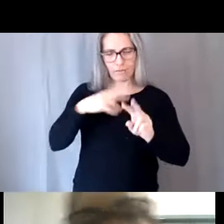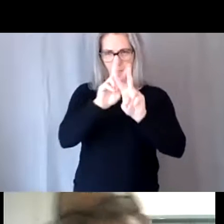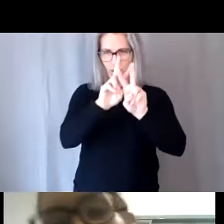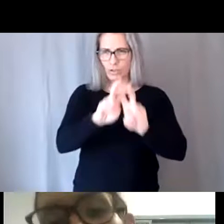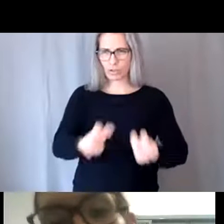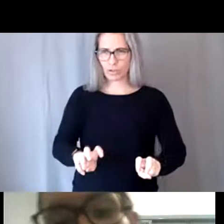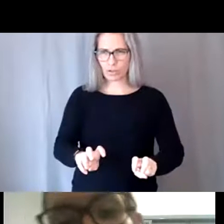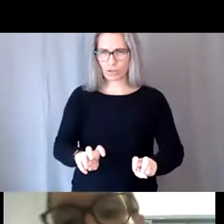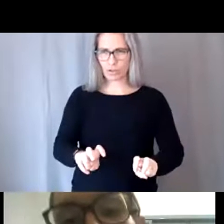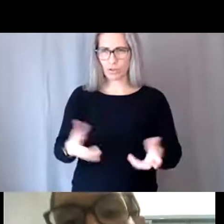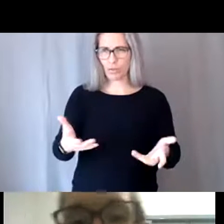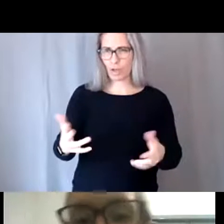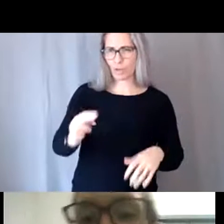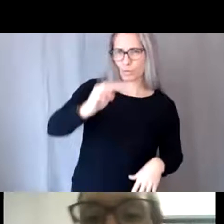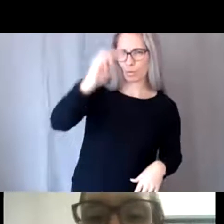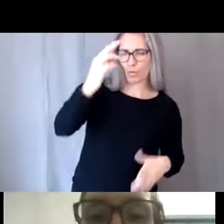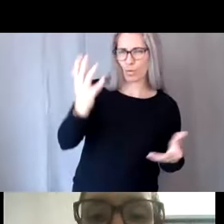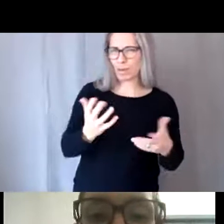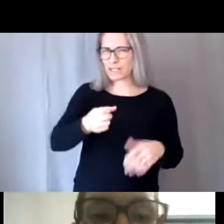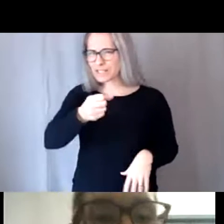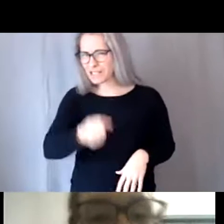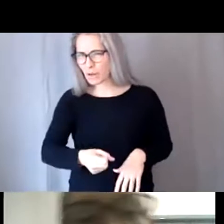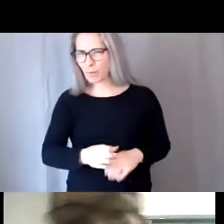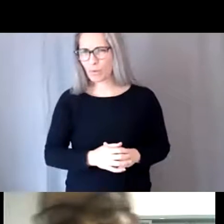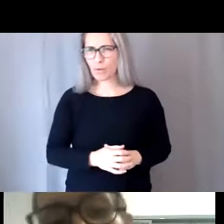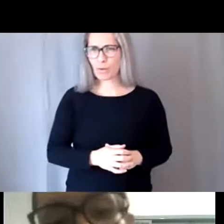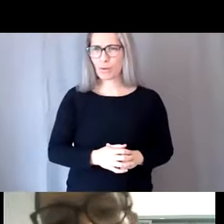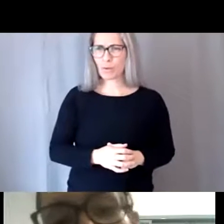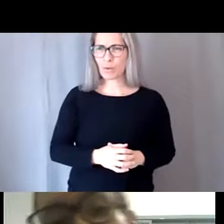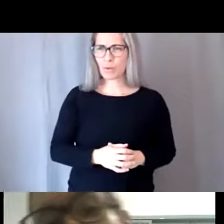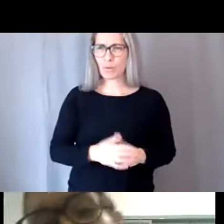and South between what is a birth and what is below